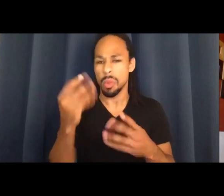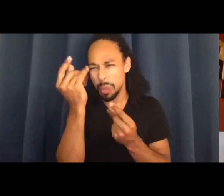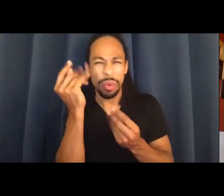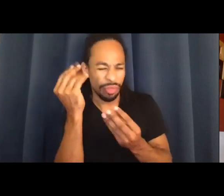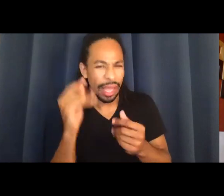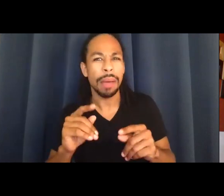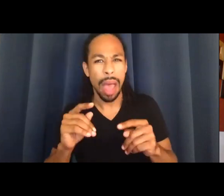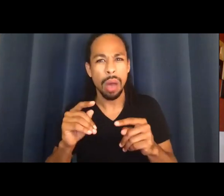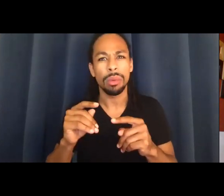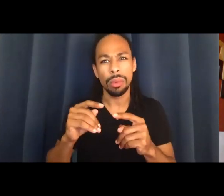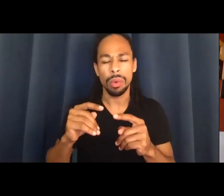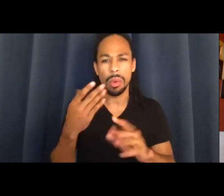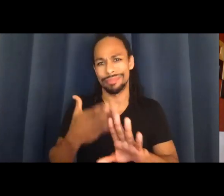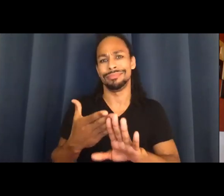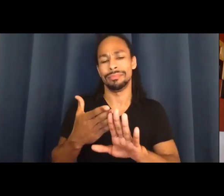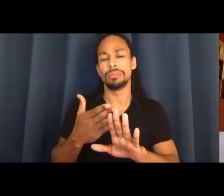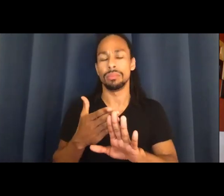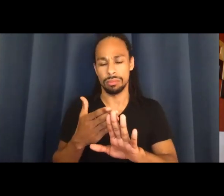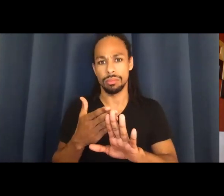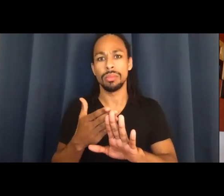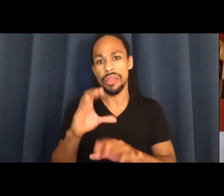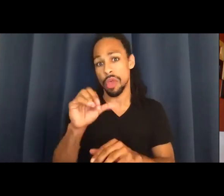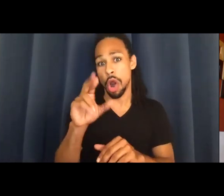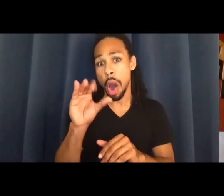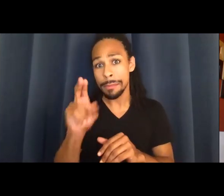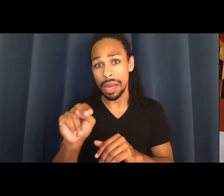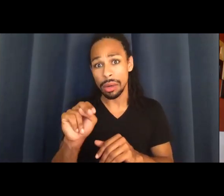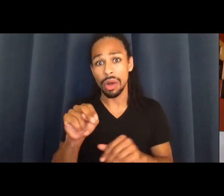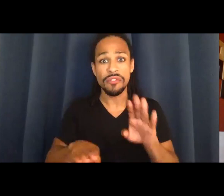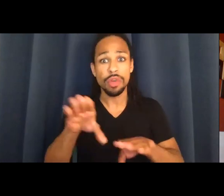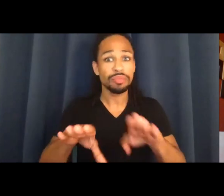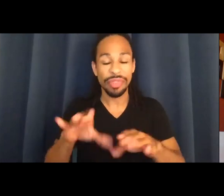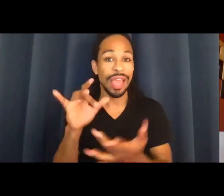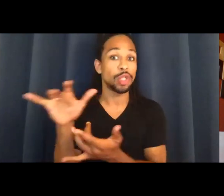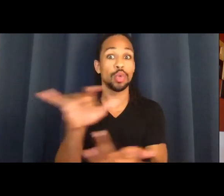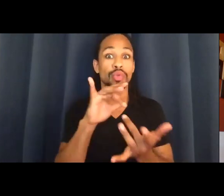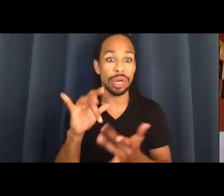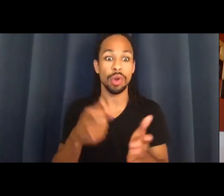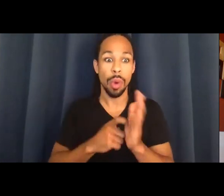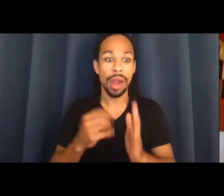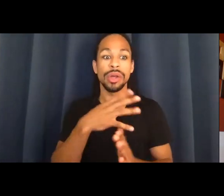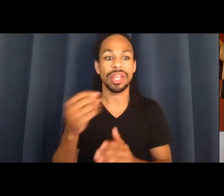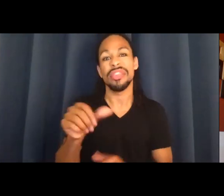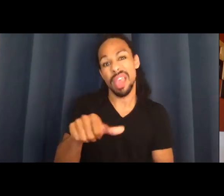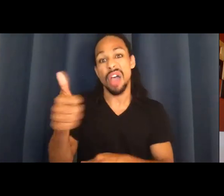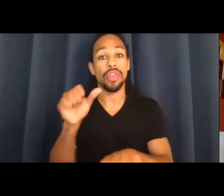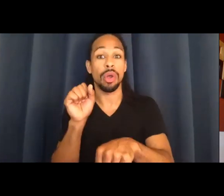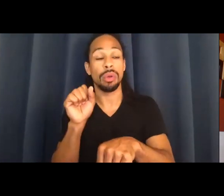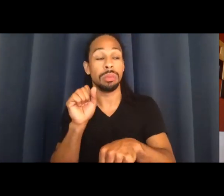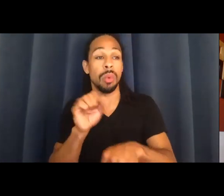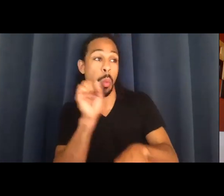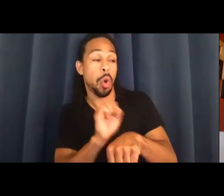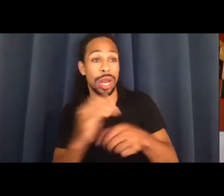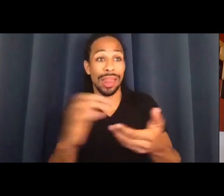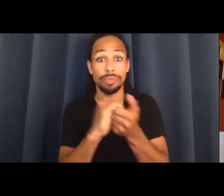and not to mention the carbon footprint that touring requires, so we're looking at the necessity and the